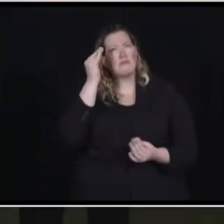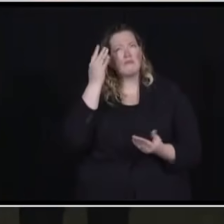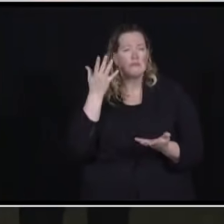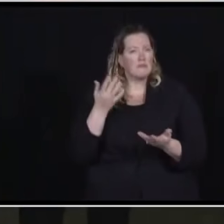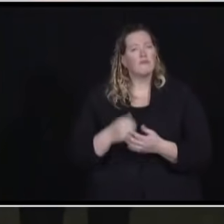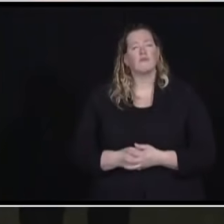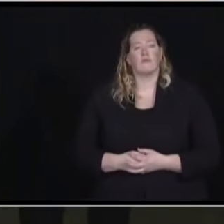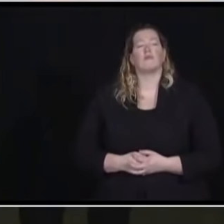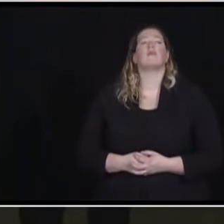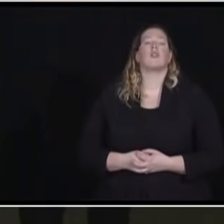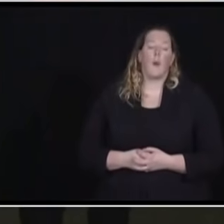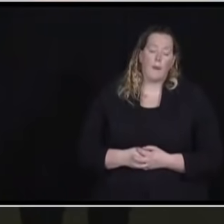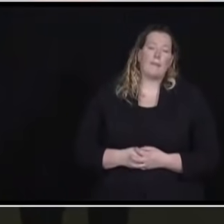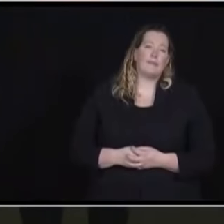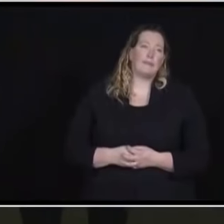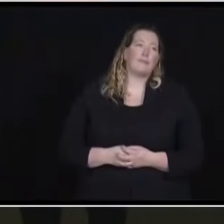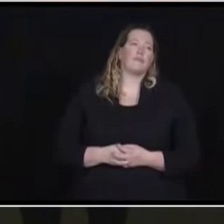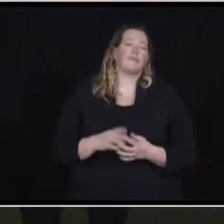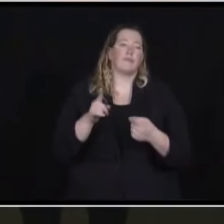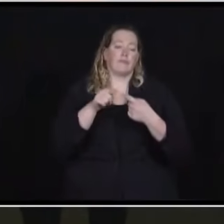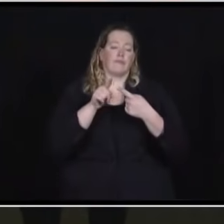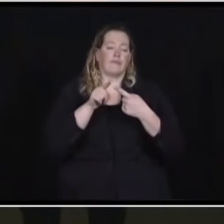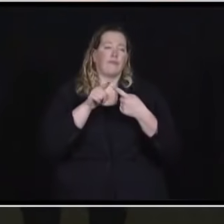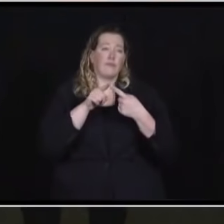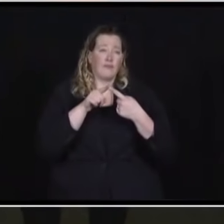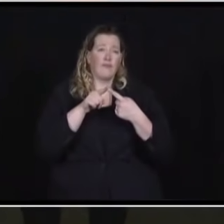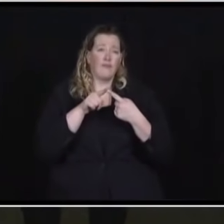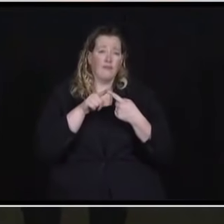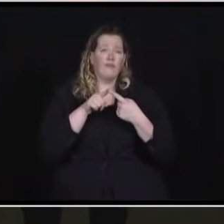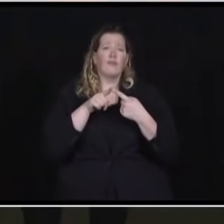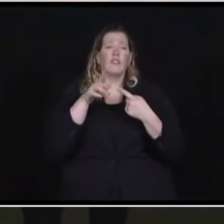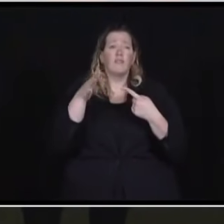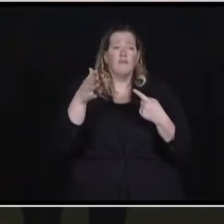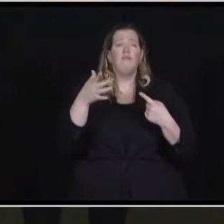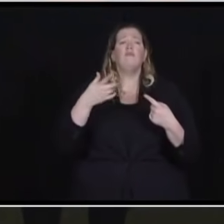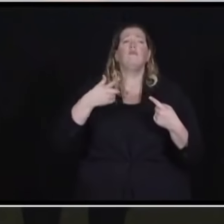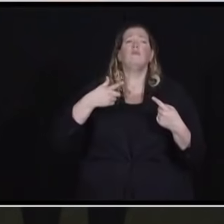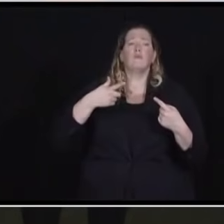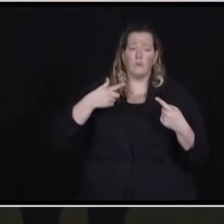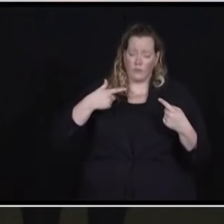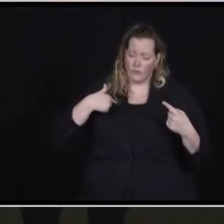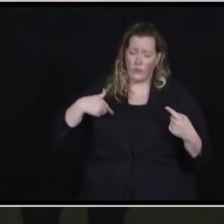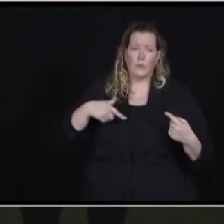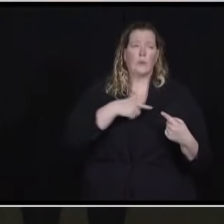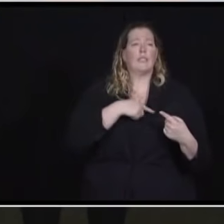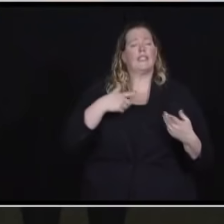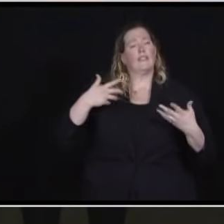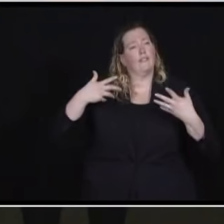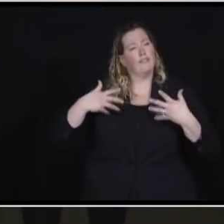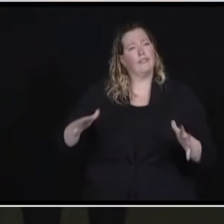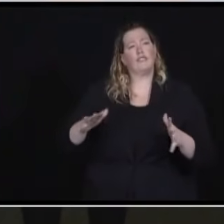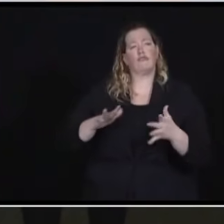Thank you for the question, I will answer the first question, we have been in contact with pharmaceutical companies here in